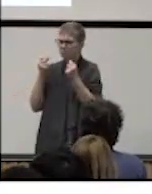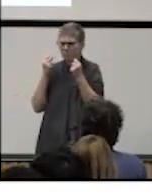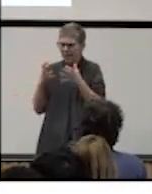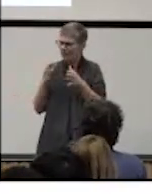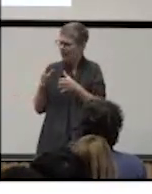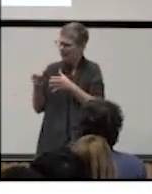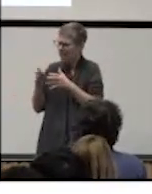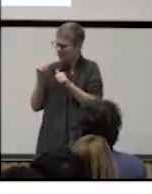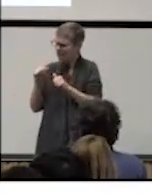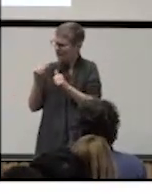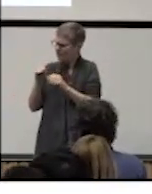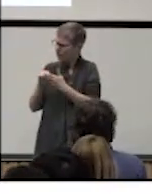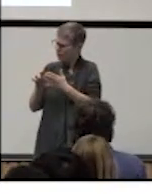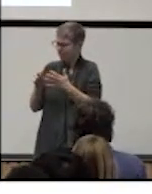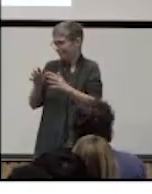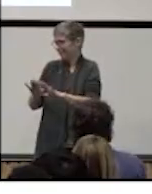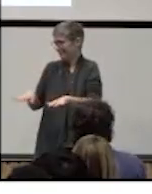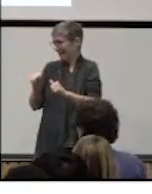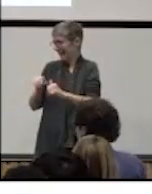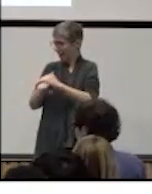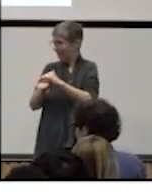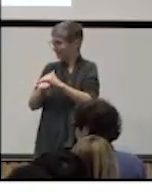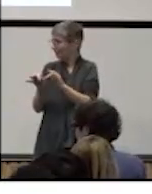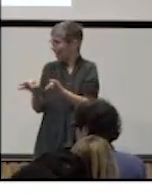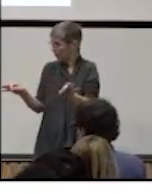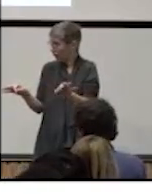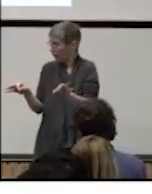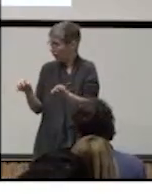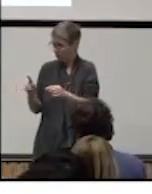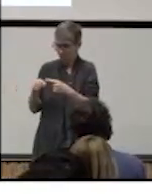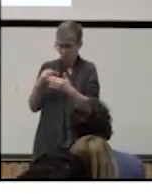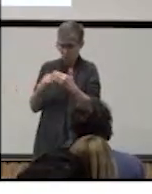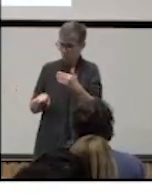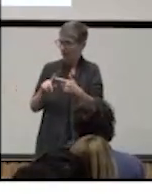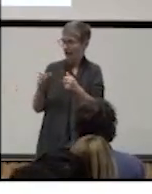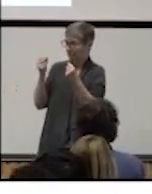born deaf or hard of hearing. That includes through visual languages like sign language